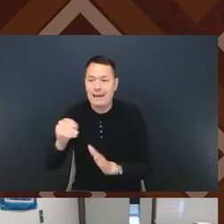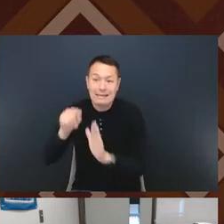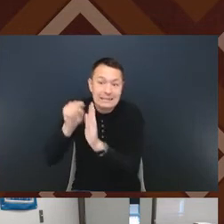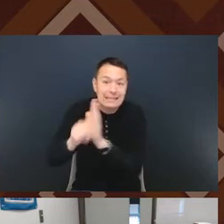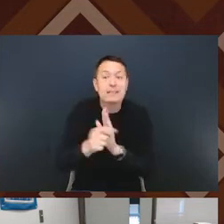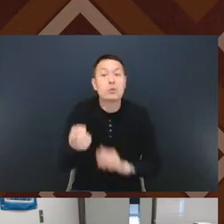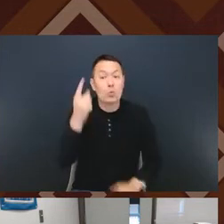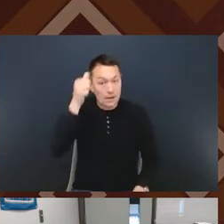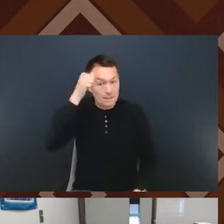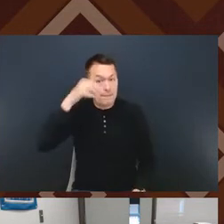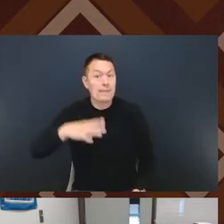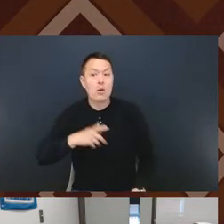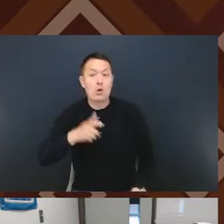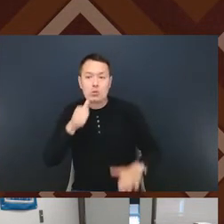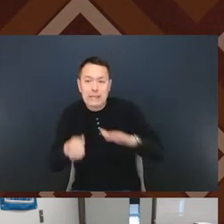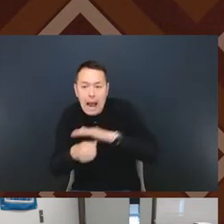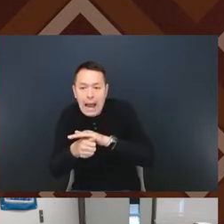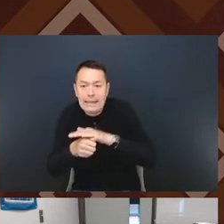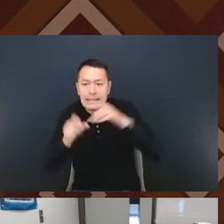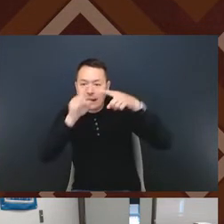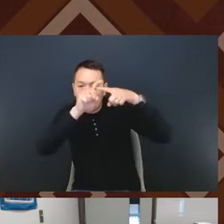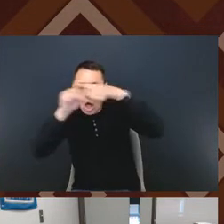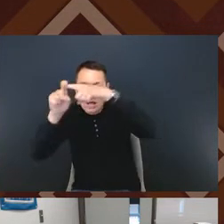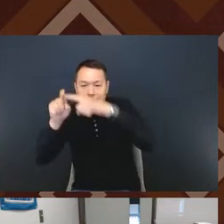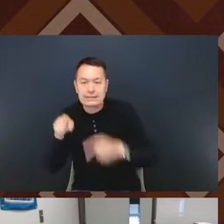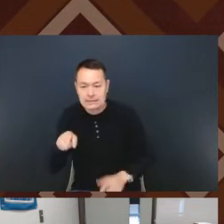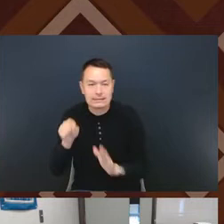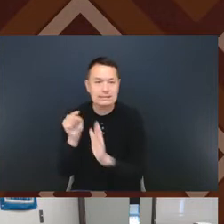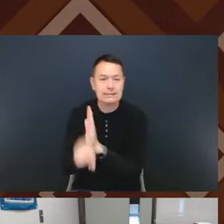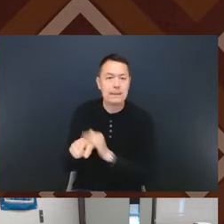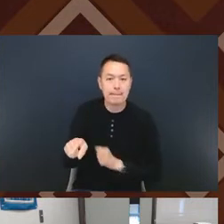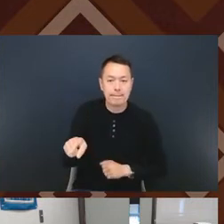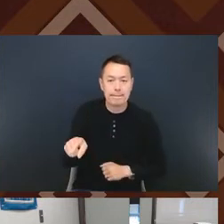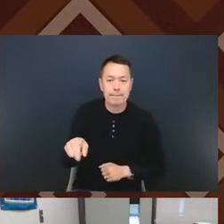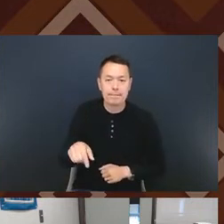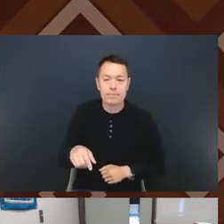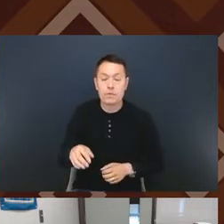who was hiding in a closet somewhere said the judge